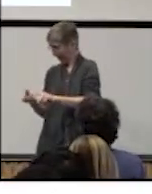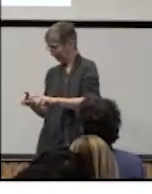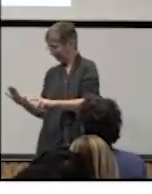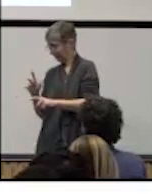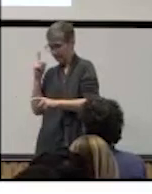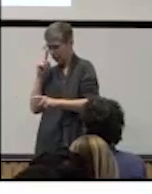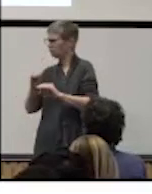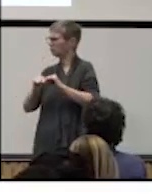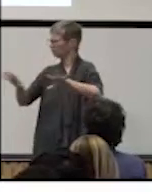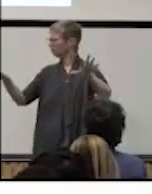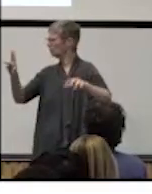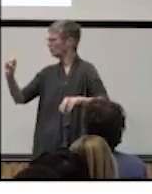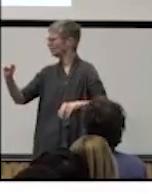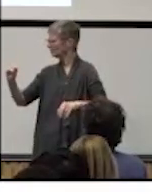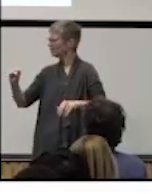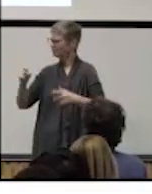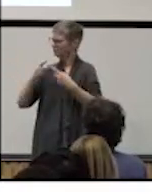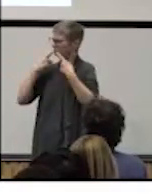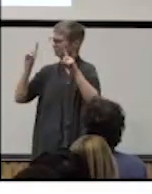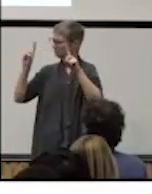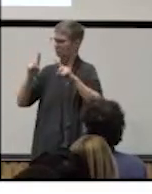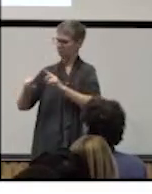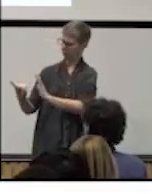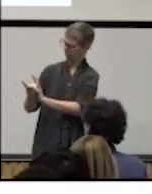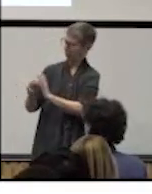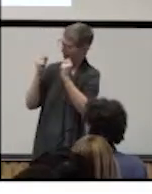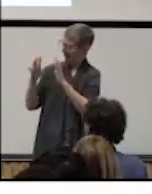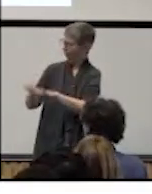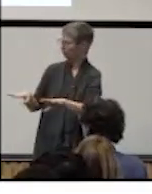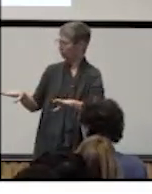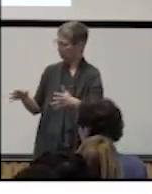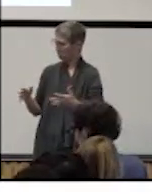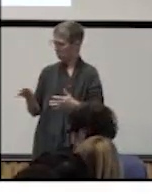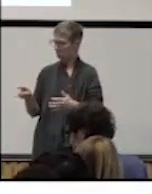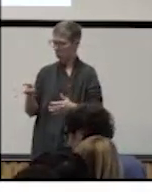in the United States and identifies many children,